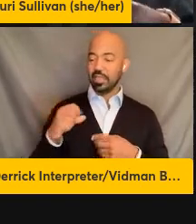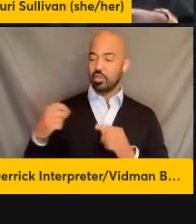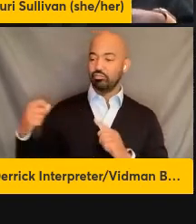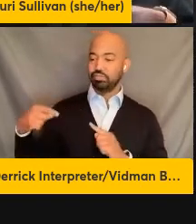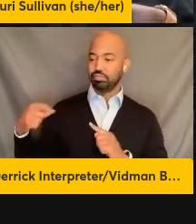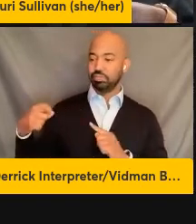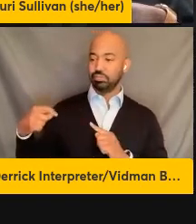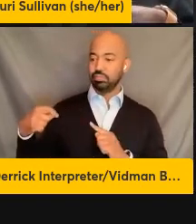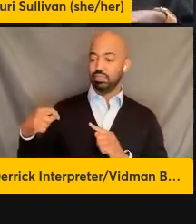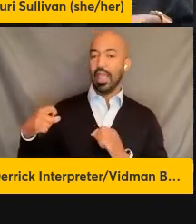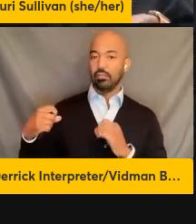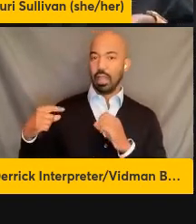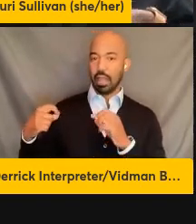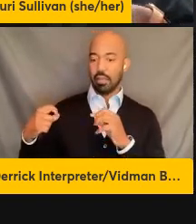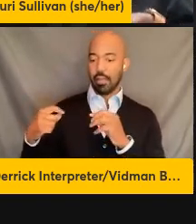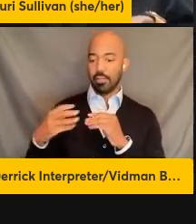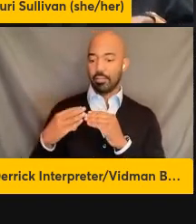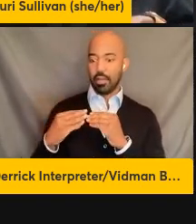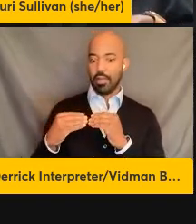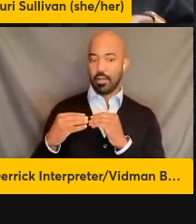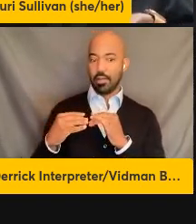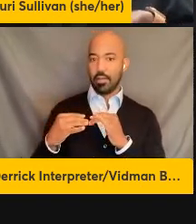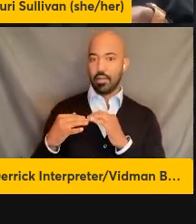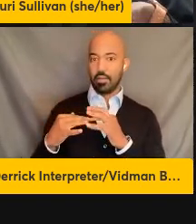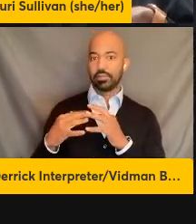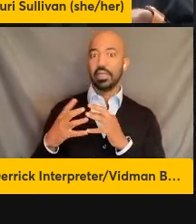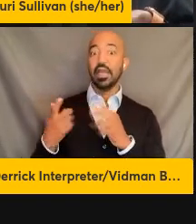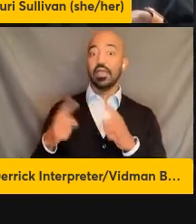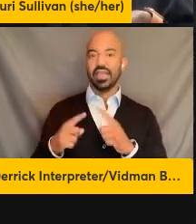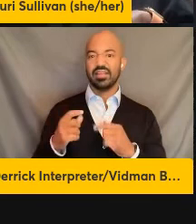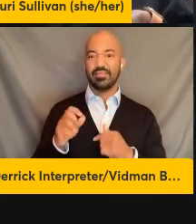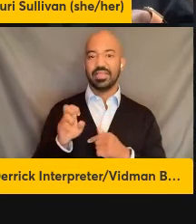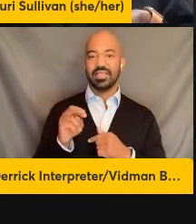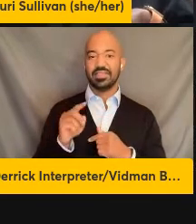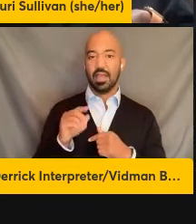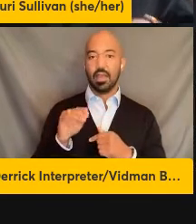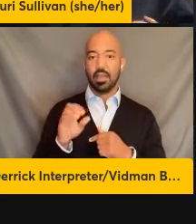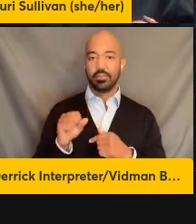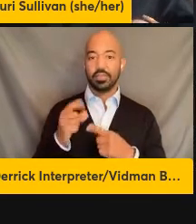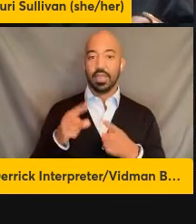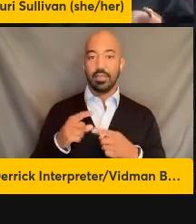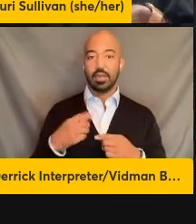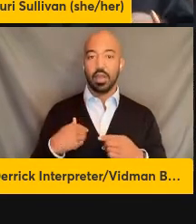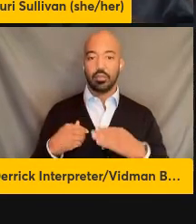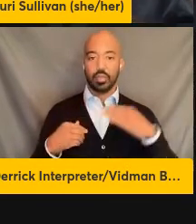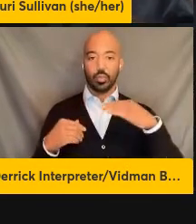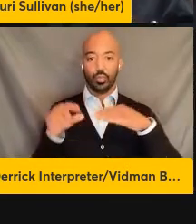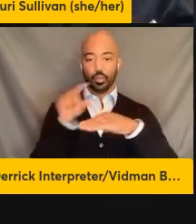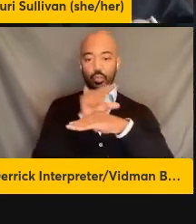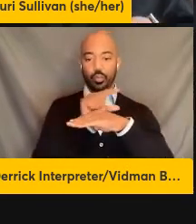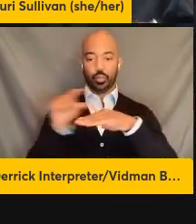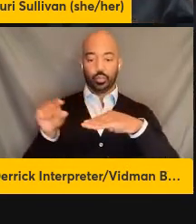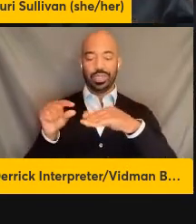into smaller products. It's further broken down by enzymes that are expressed on the brush border of small intestinal epithelial